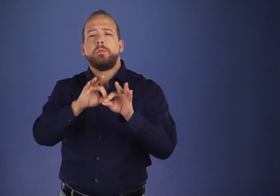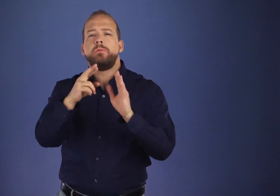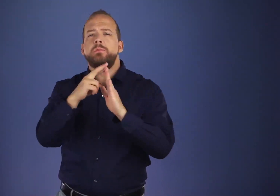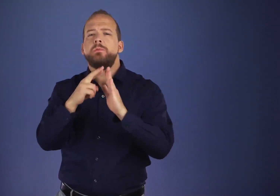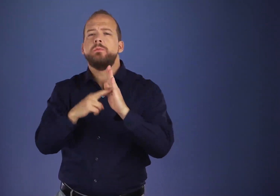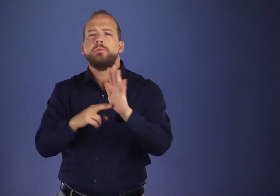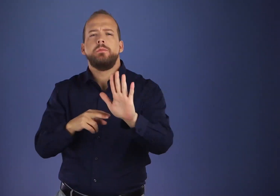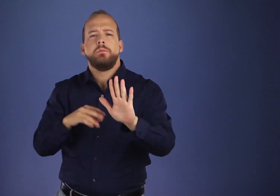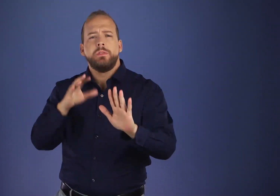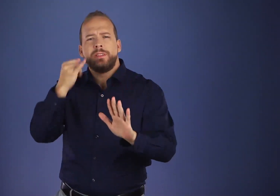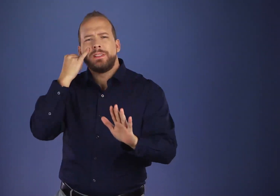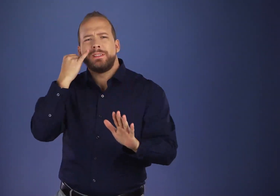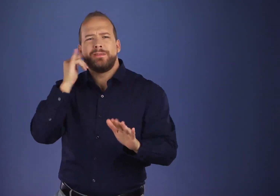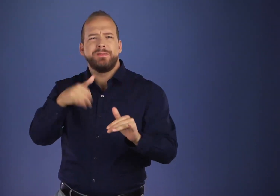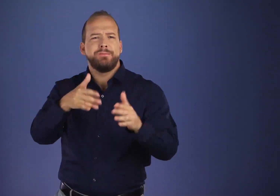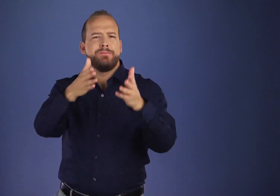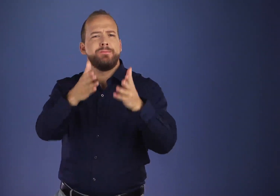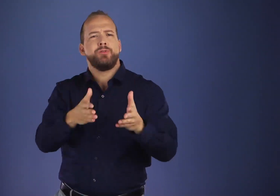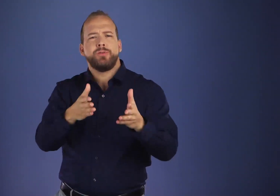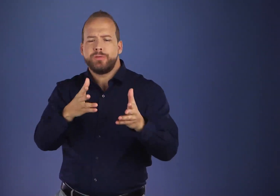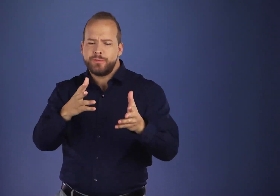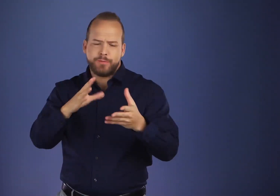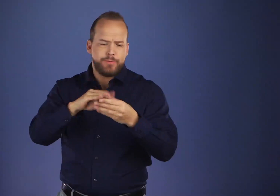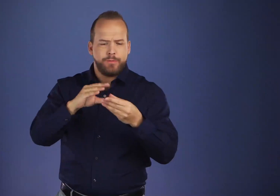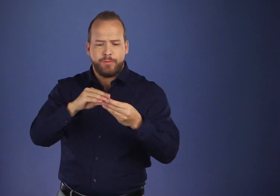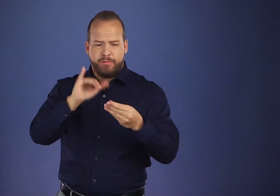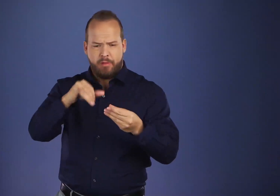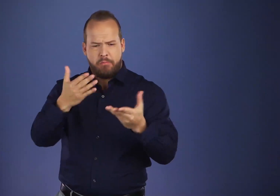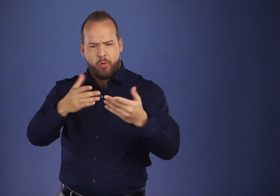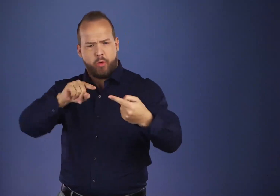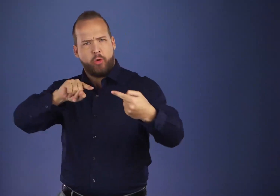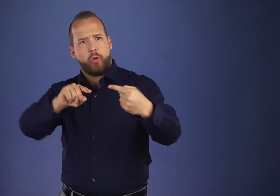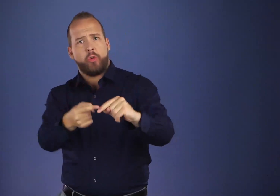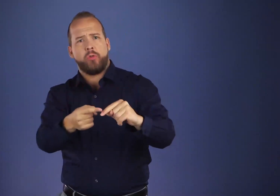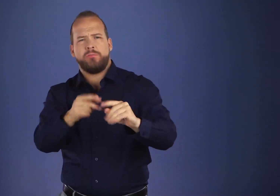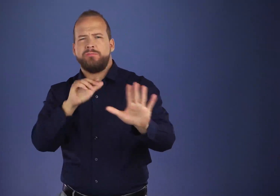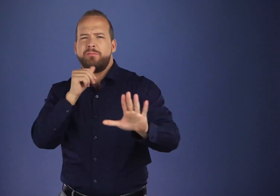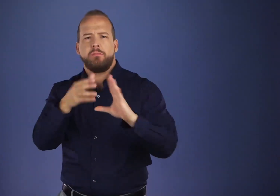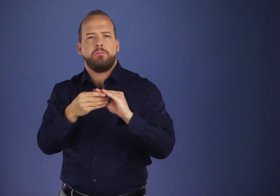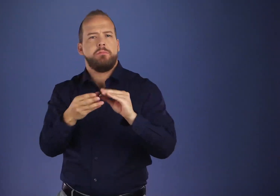of the damage we have done. That will arise in the occasional situation